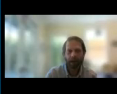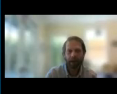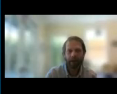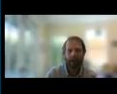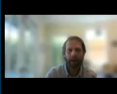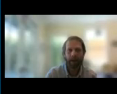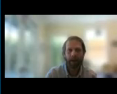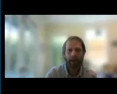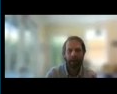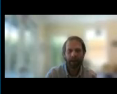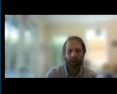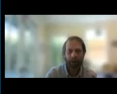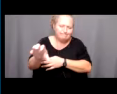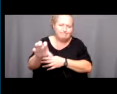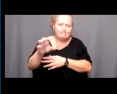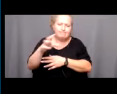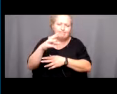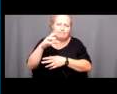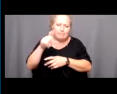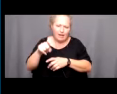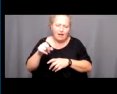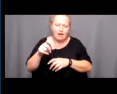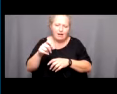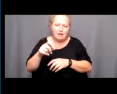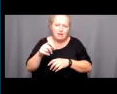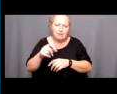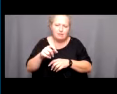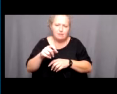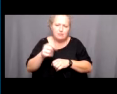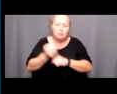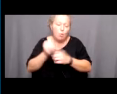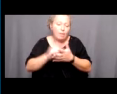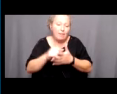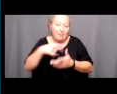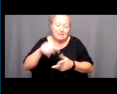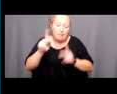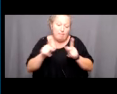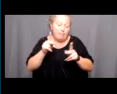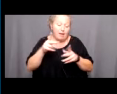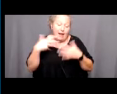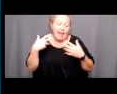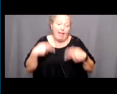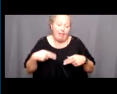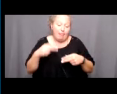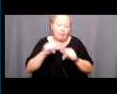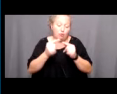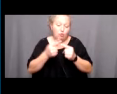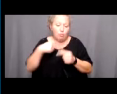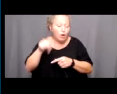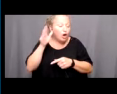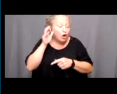, and we can all support that and I think we heard there's a huge problem with the with heat